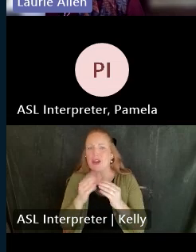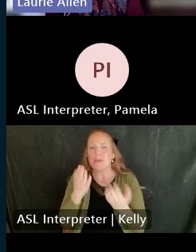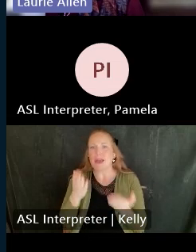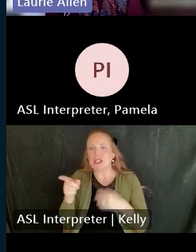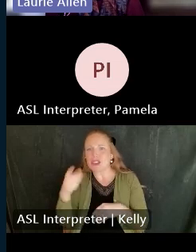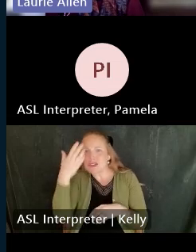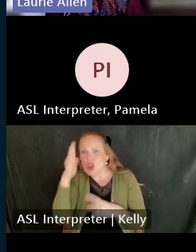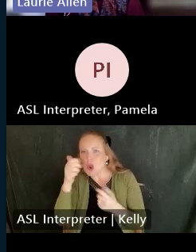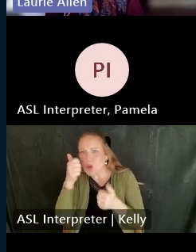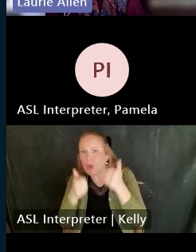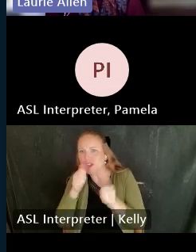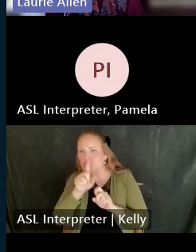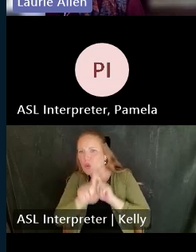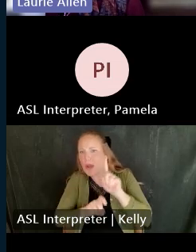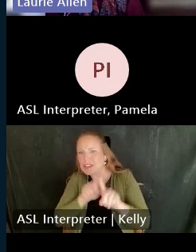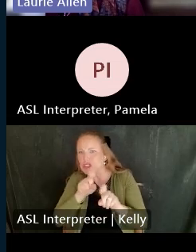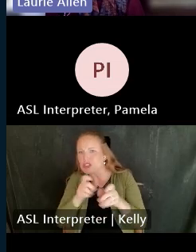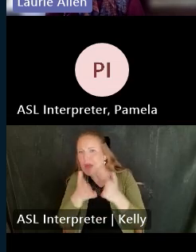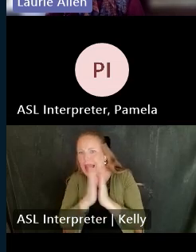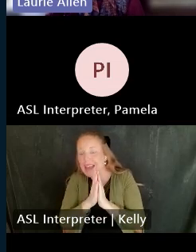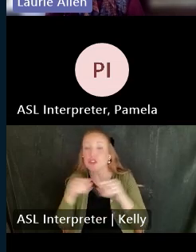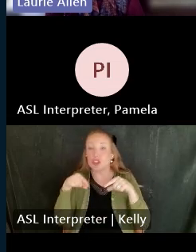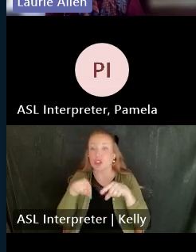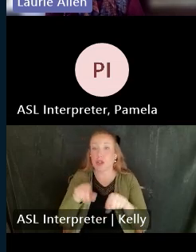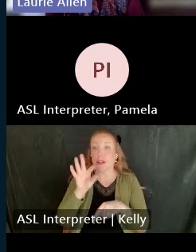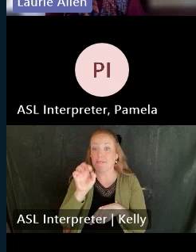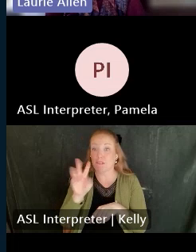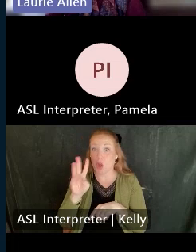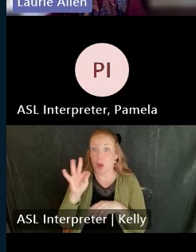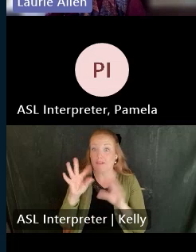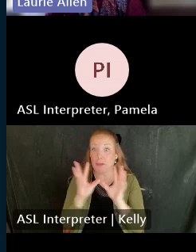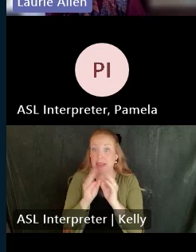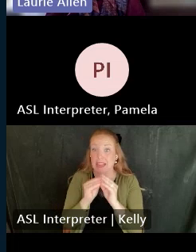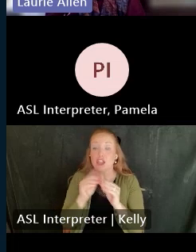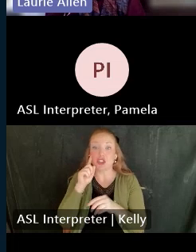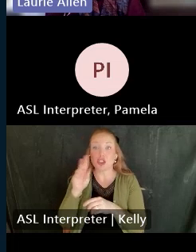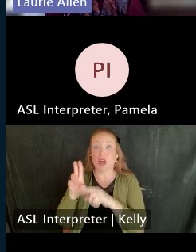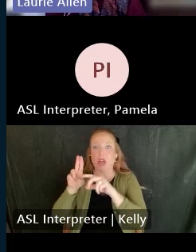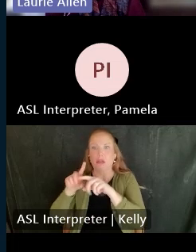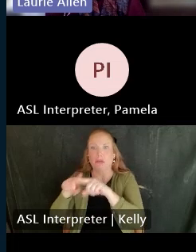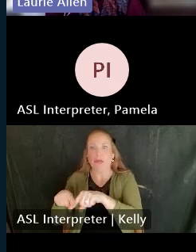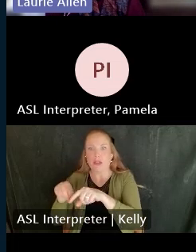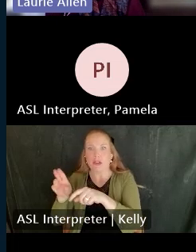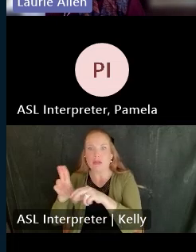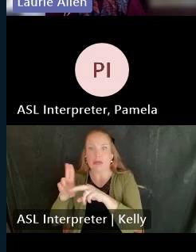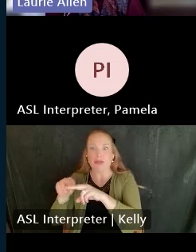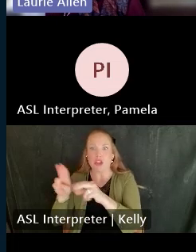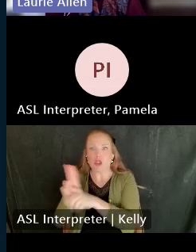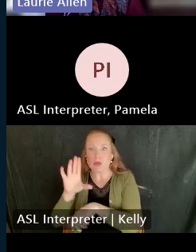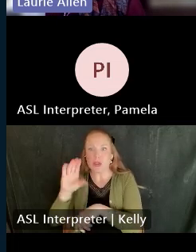So in the flow of the meeting, she'll ask Copilot when to ask a question. And sometimes she'll even ask what questions she should ask.